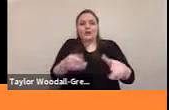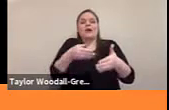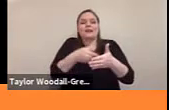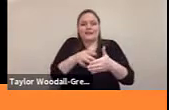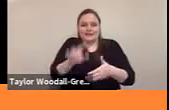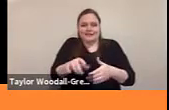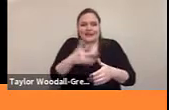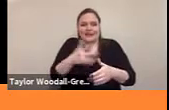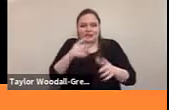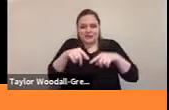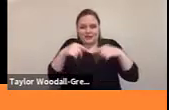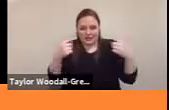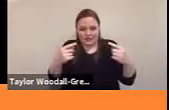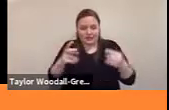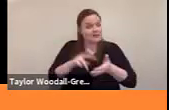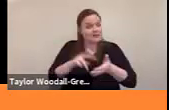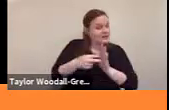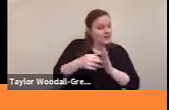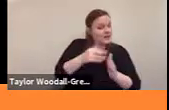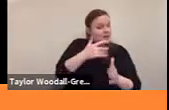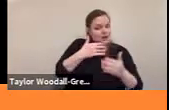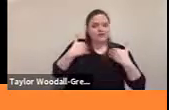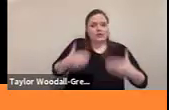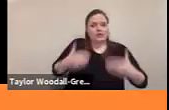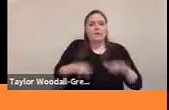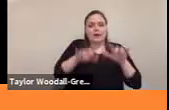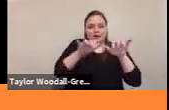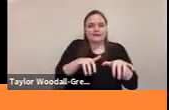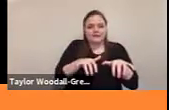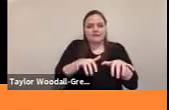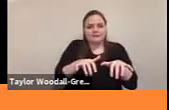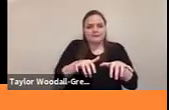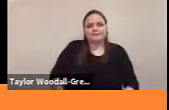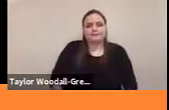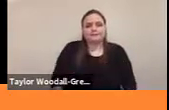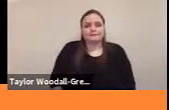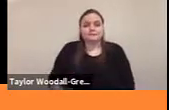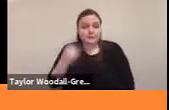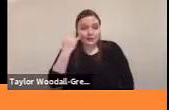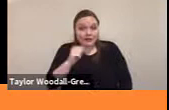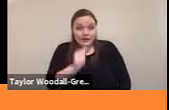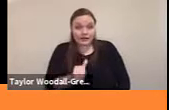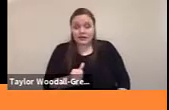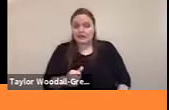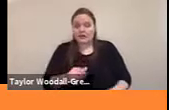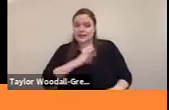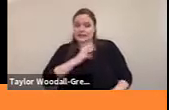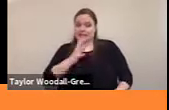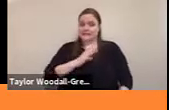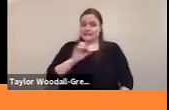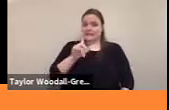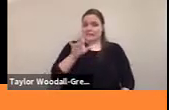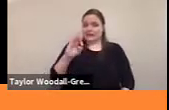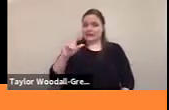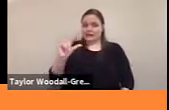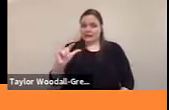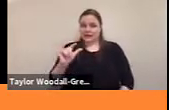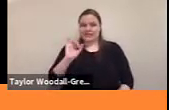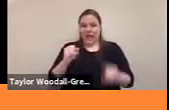Meaning the color of the body text. Otherwise, styling, such as an underlined is needed to show that it's a hyperlink.